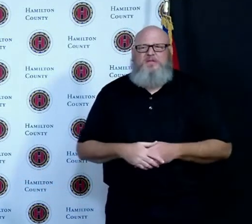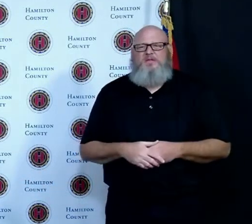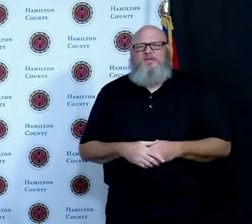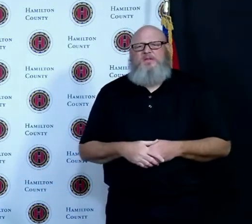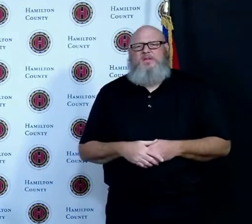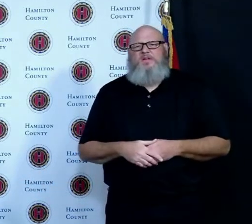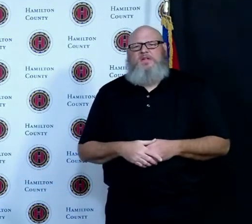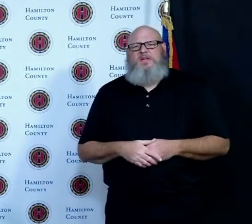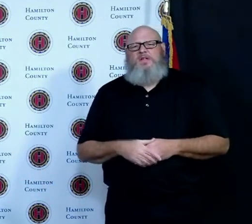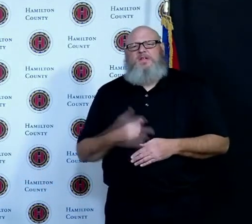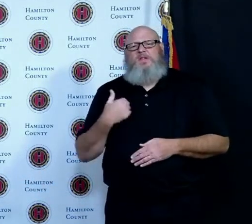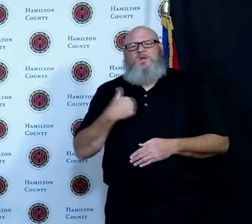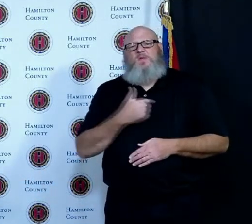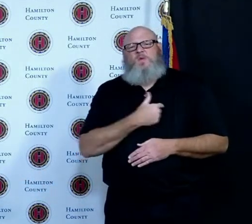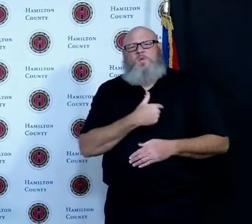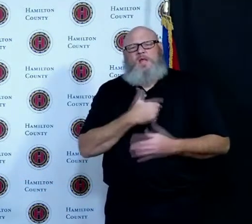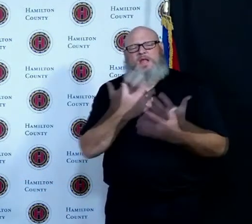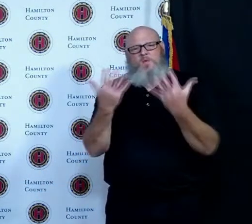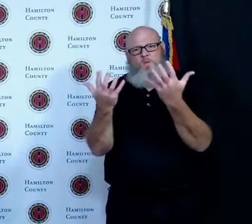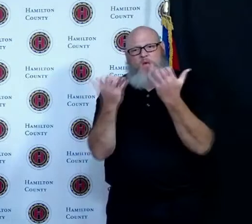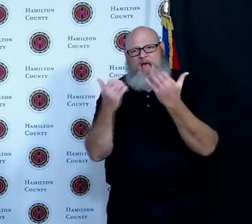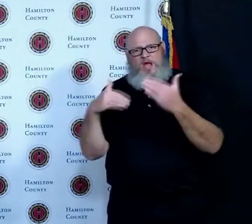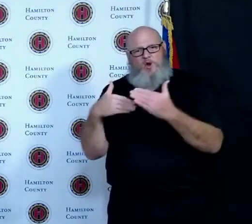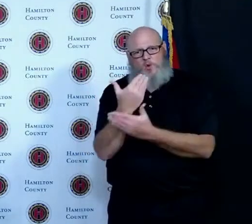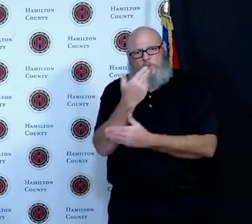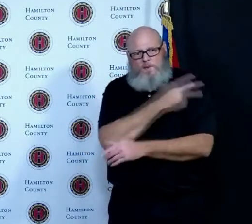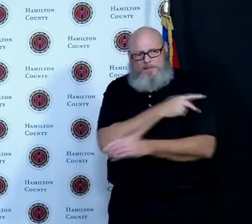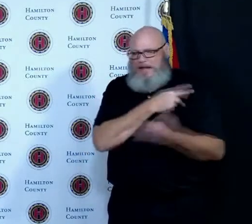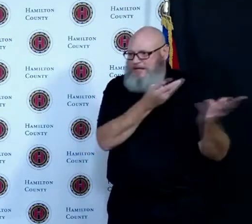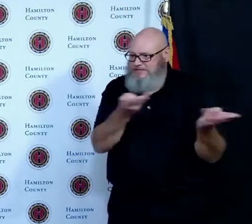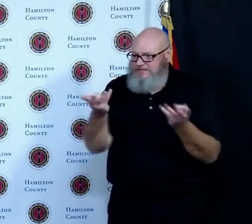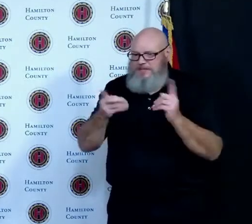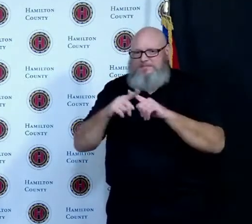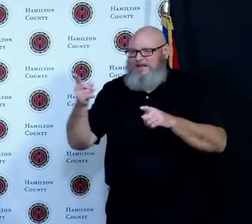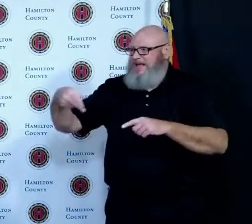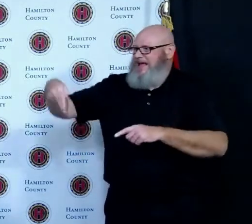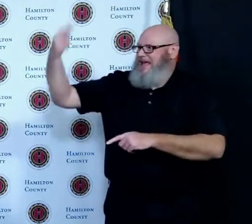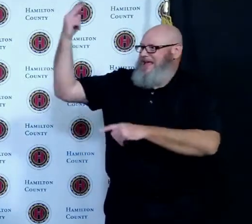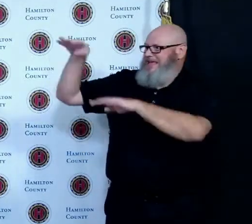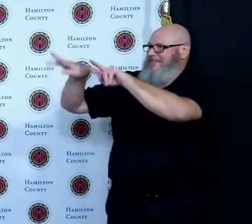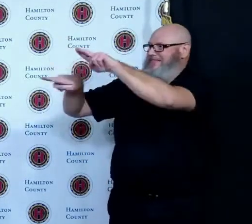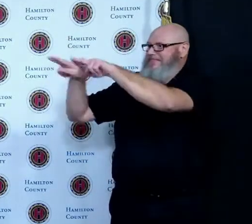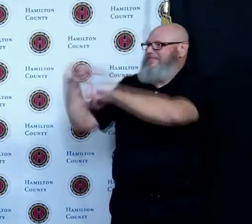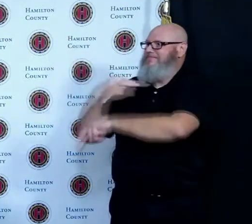there are about 750 people within our hospital systems the intensive care units are also feeling